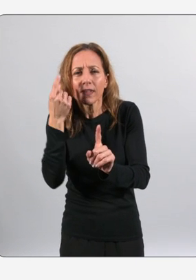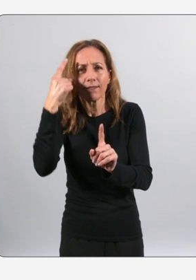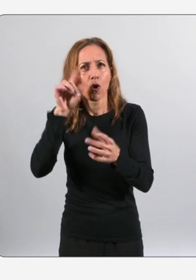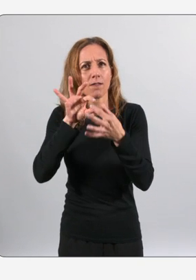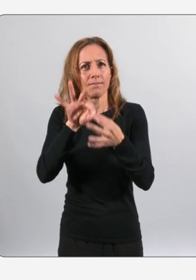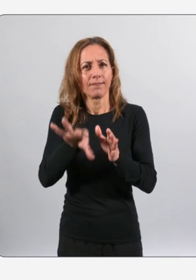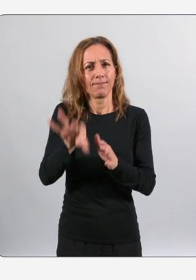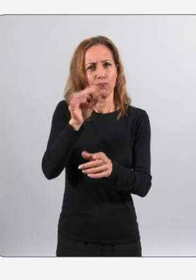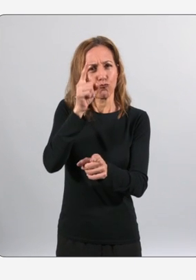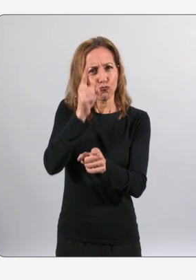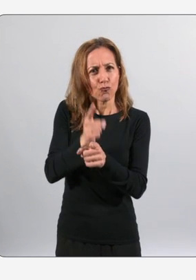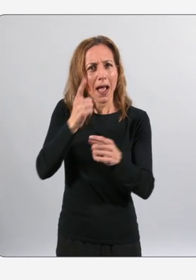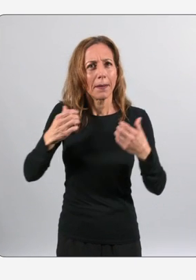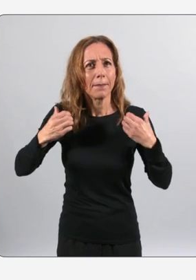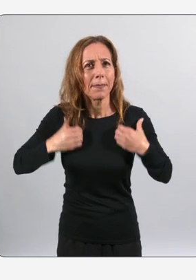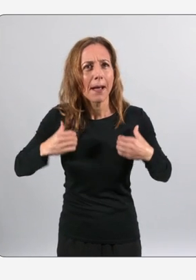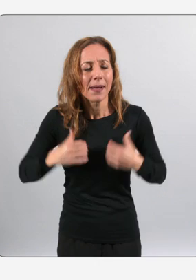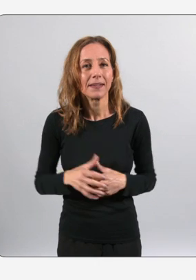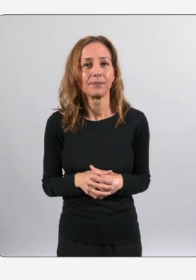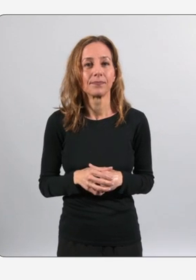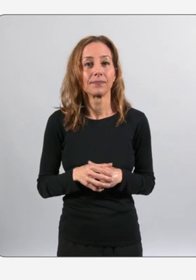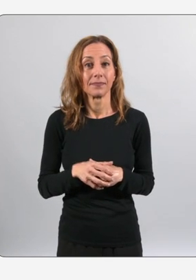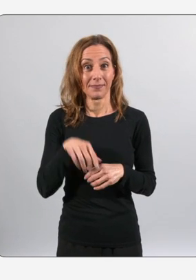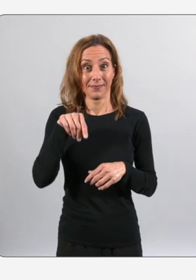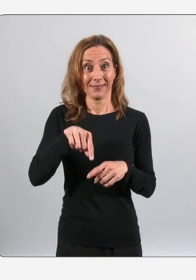In this case, ads are placed within the list of products.